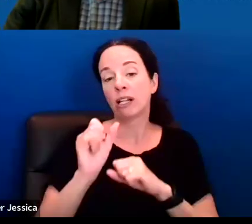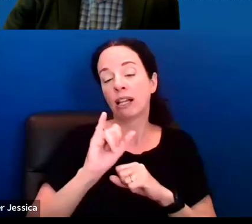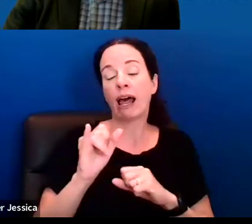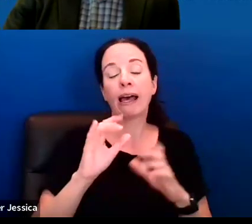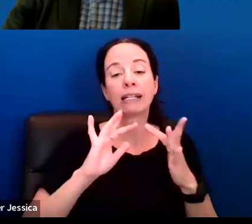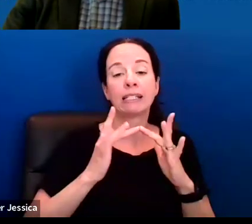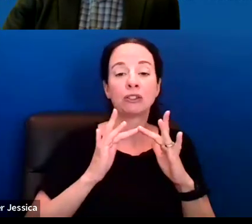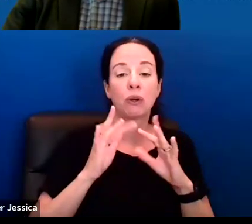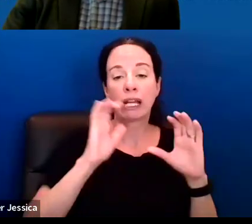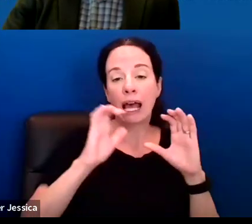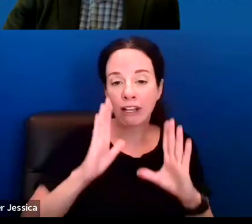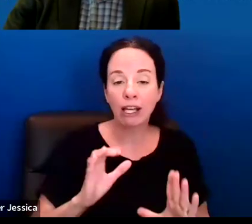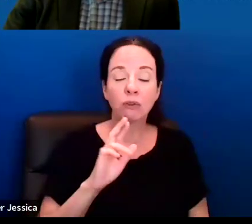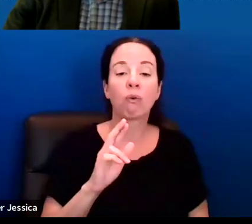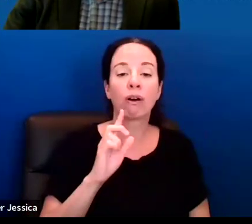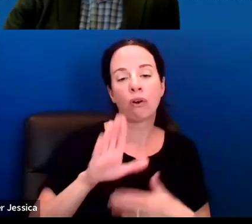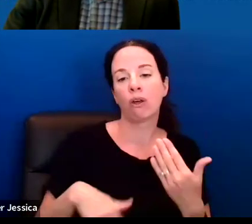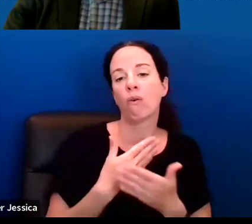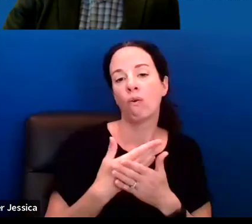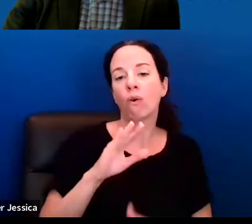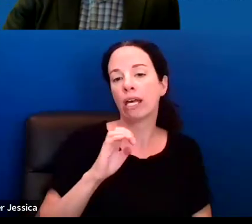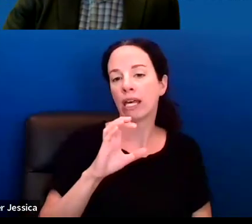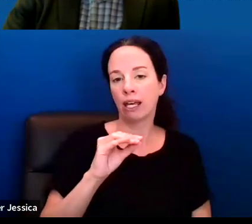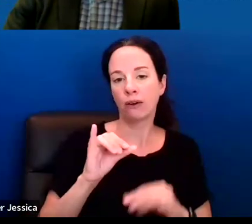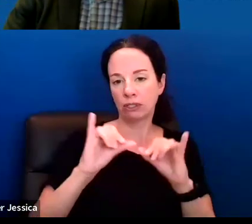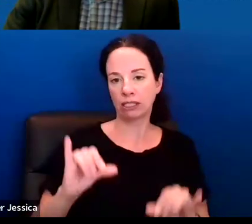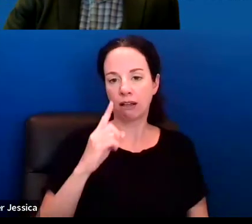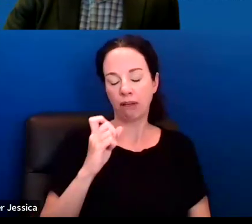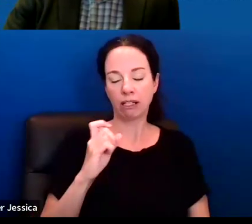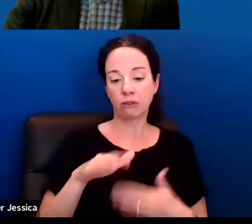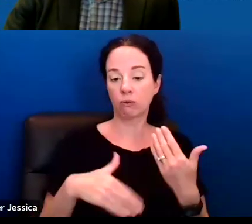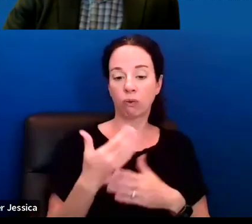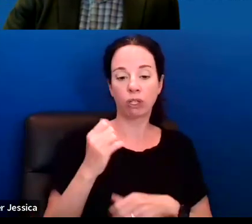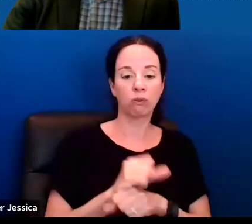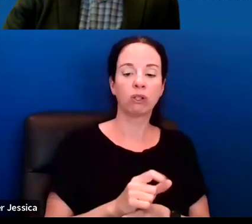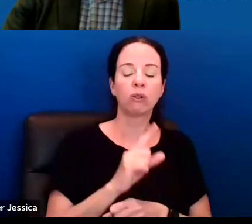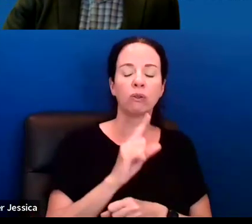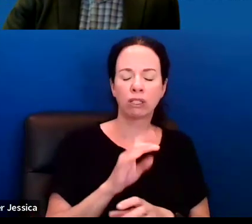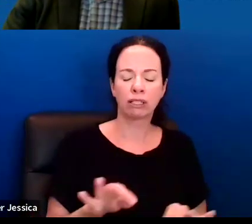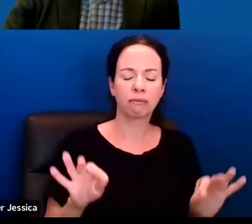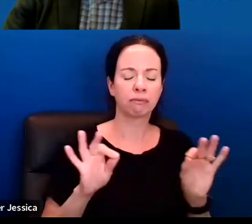or across your entire ecosystem. Because all this work is so important, we want to make sure